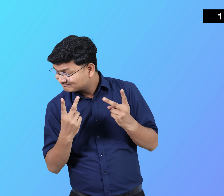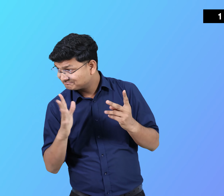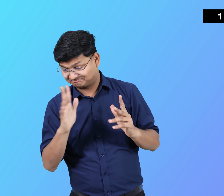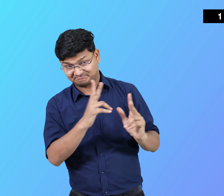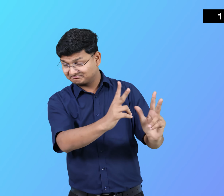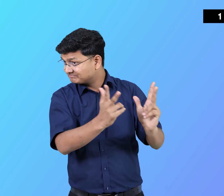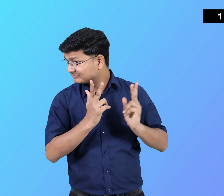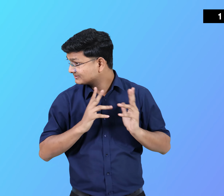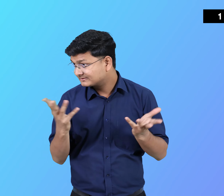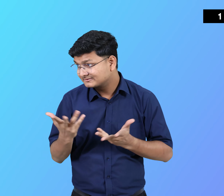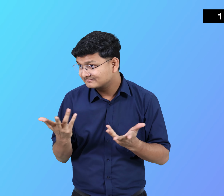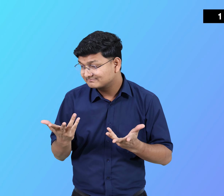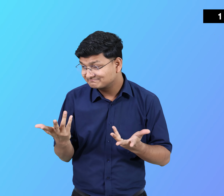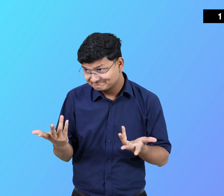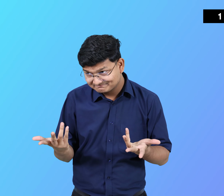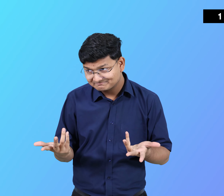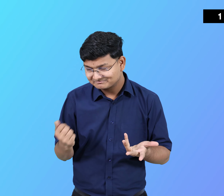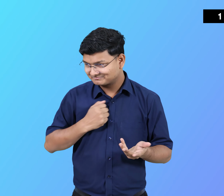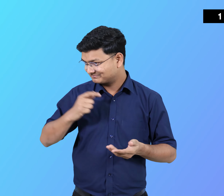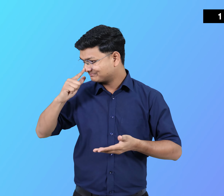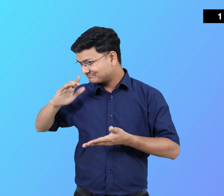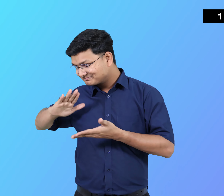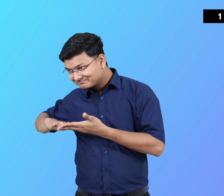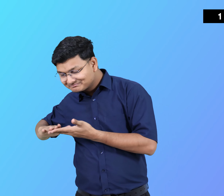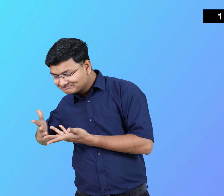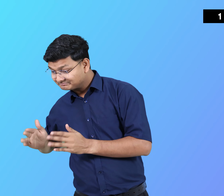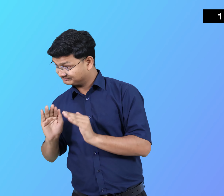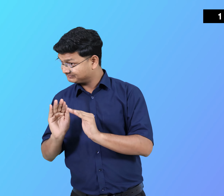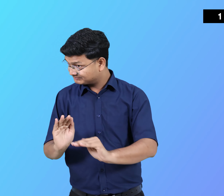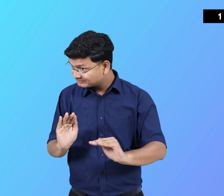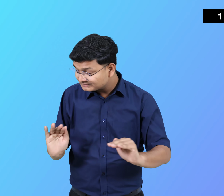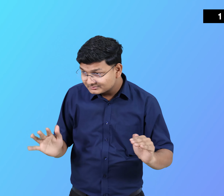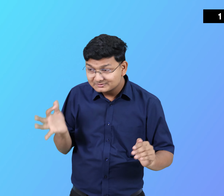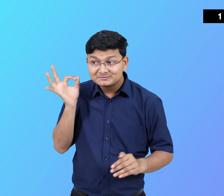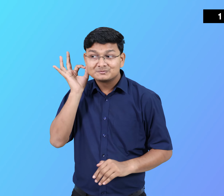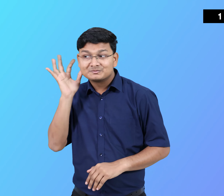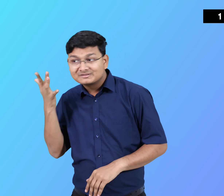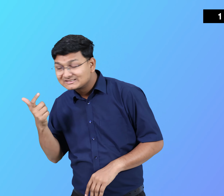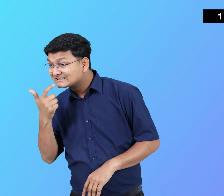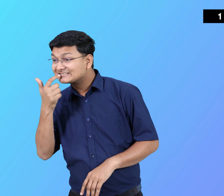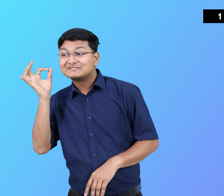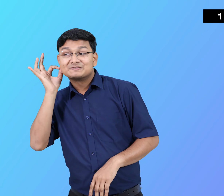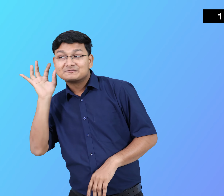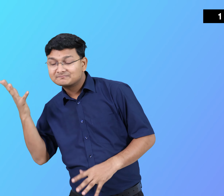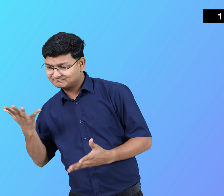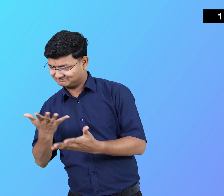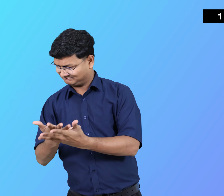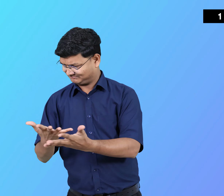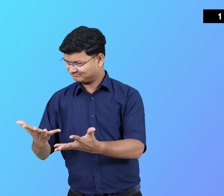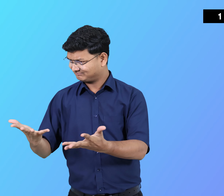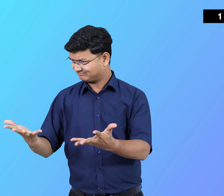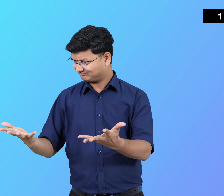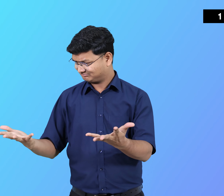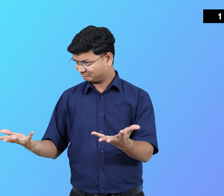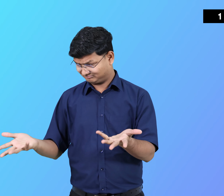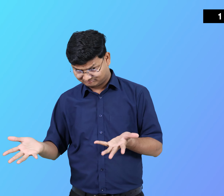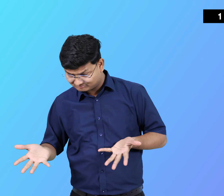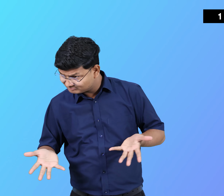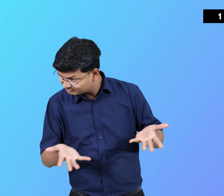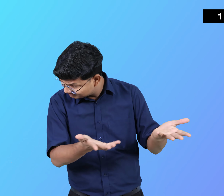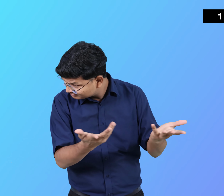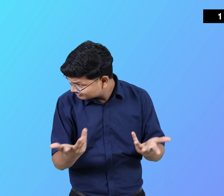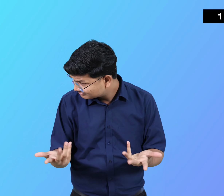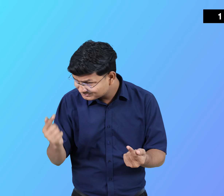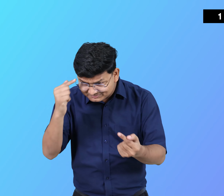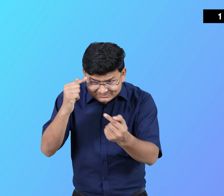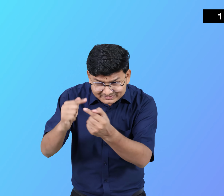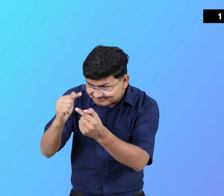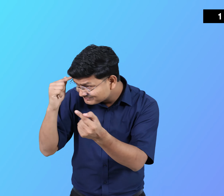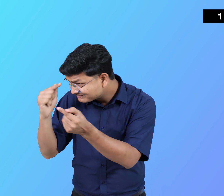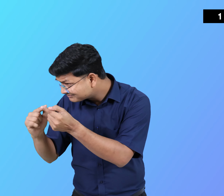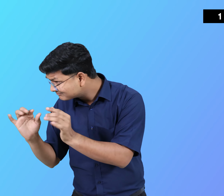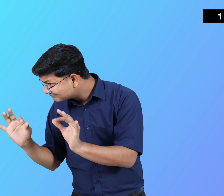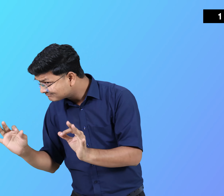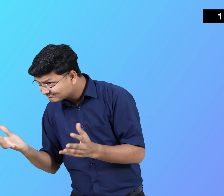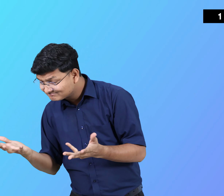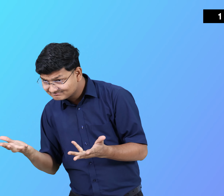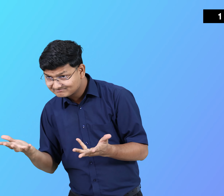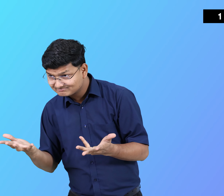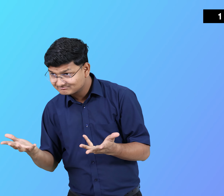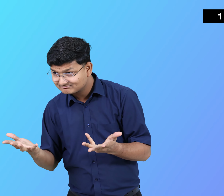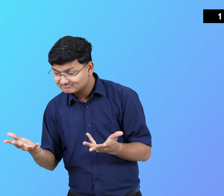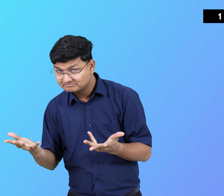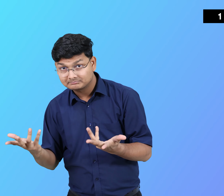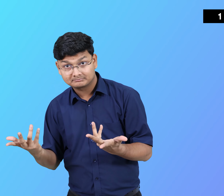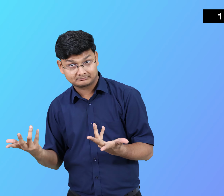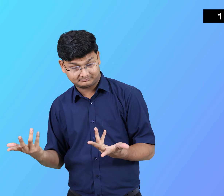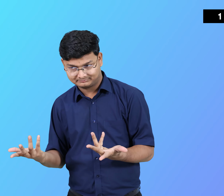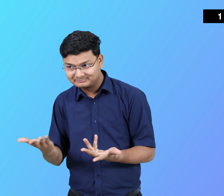First he told me that I must give him my wives and children and my silver and gold. I agreed to give them to him.”